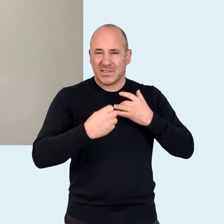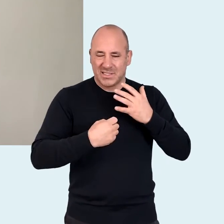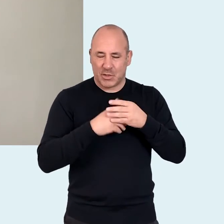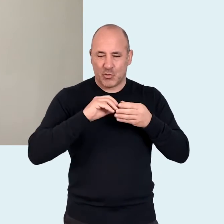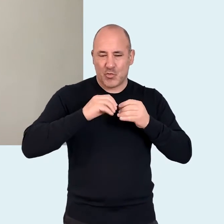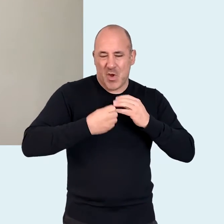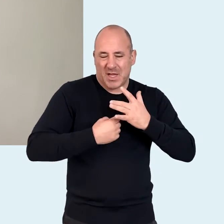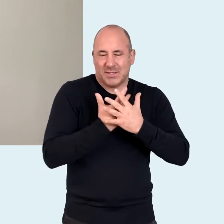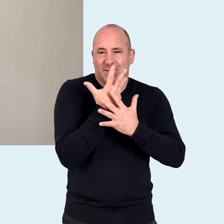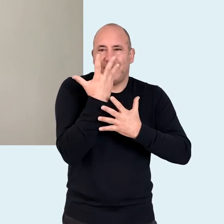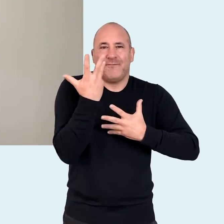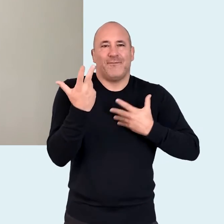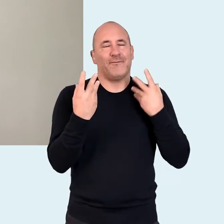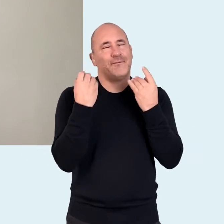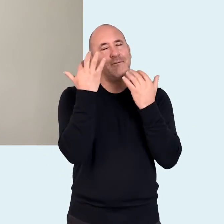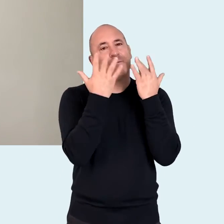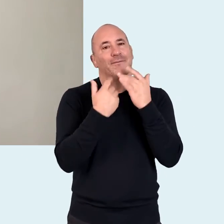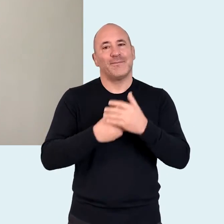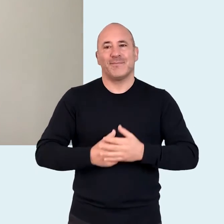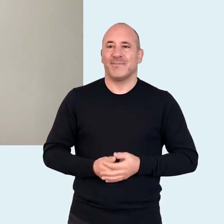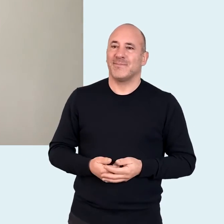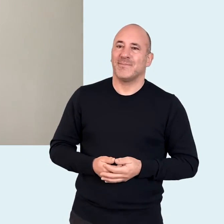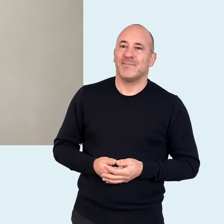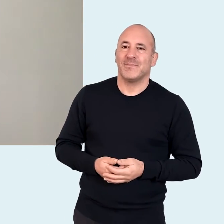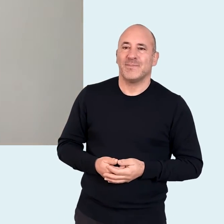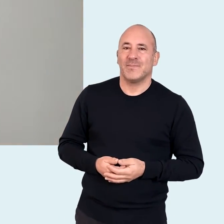but also artistically, within a creative process.